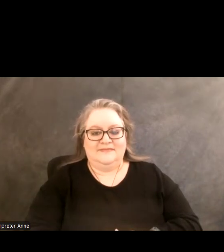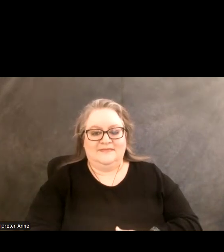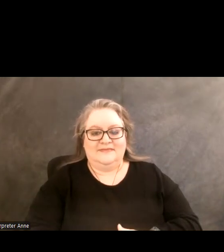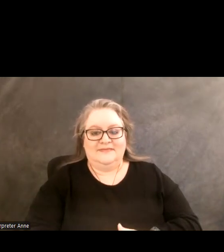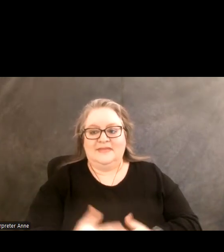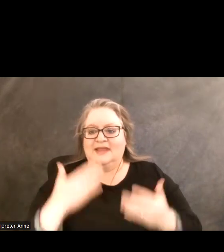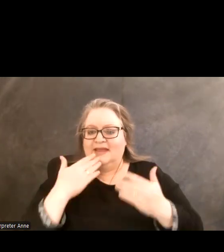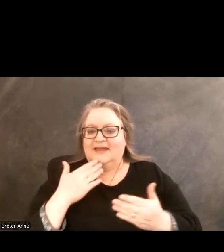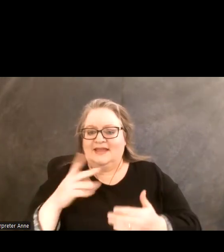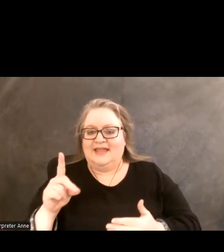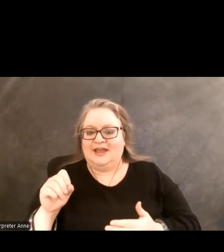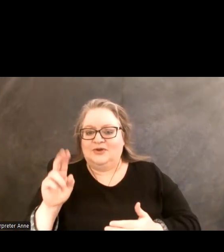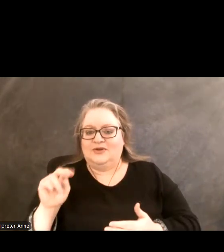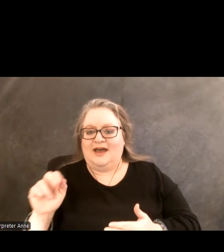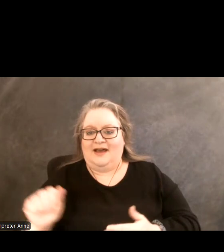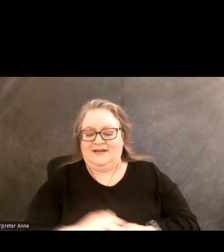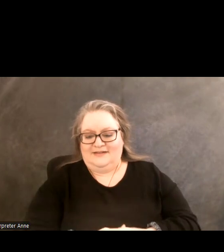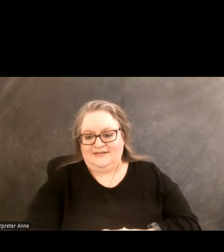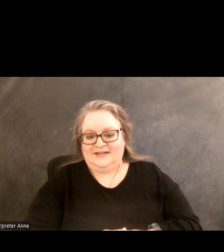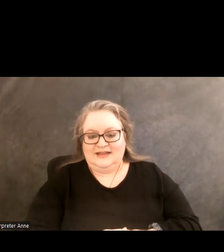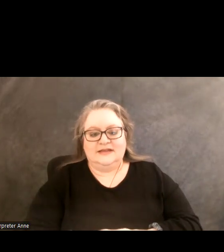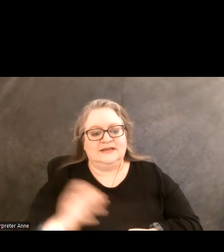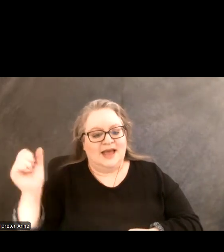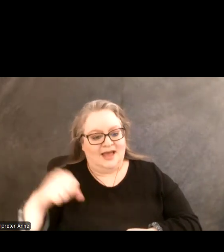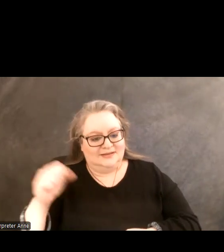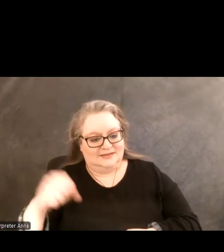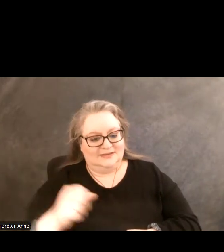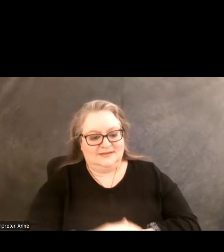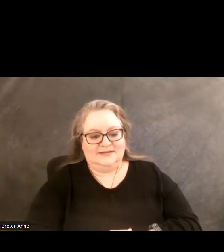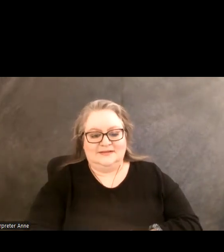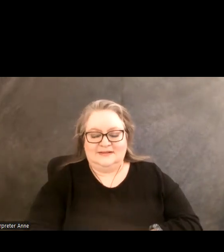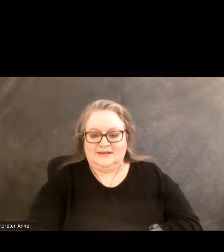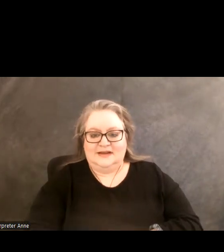Donna. Yeah, that's yet another thing